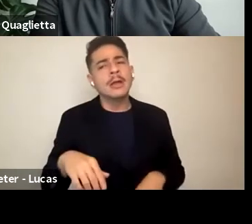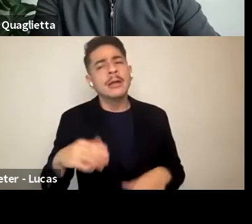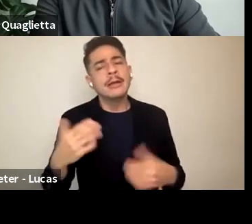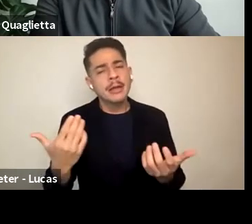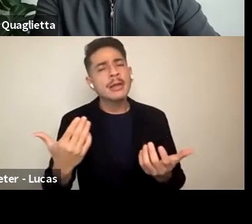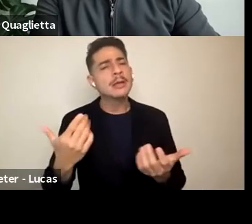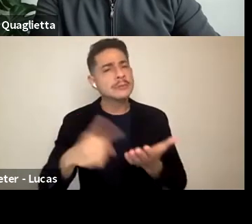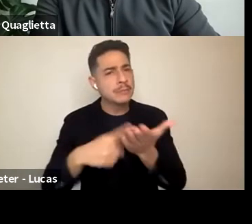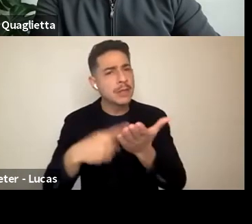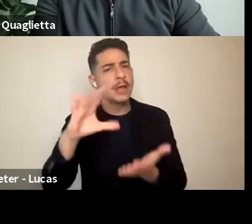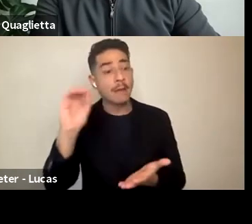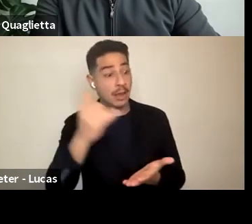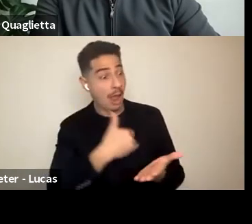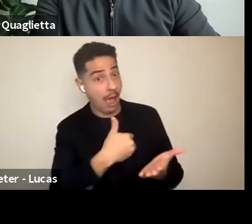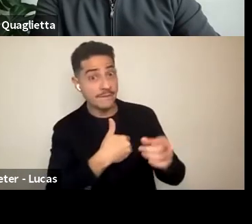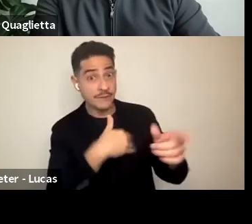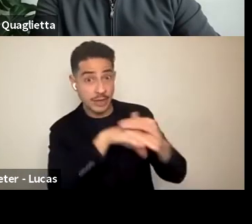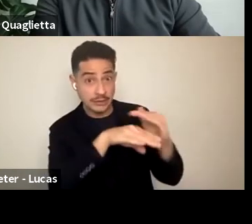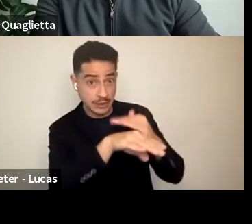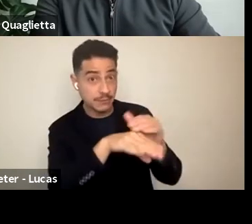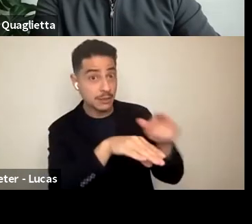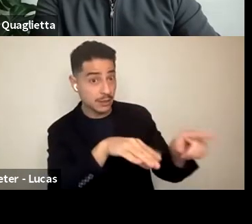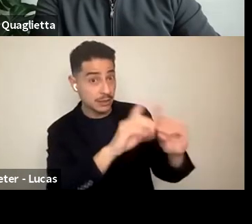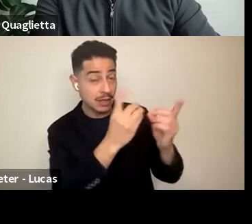It's one of the first things I do my first day at Netflix.